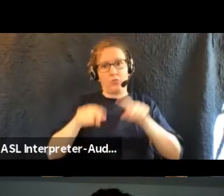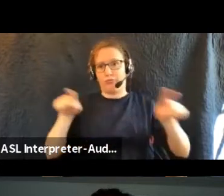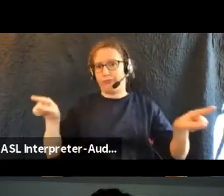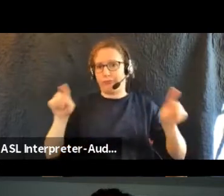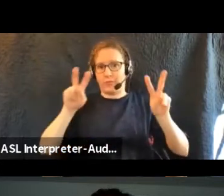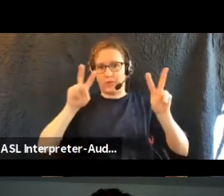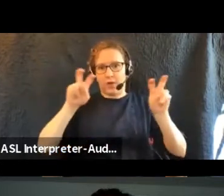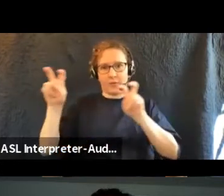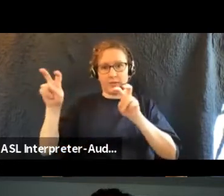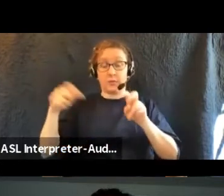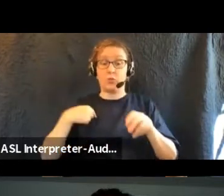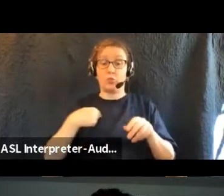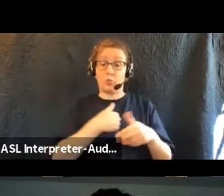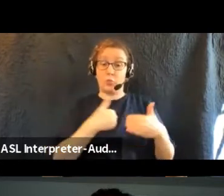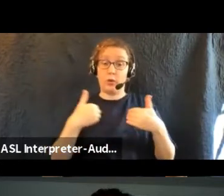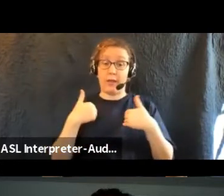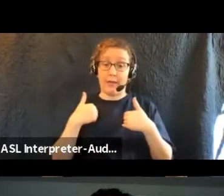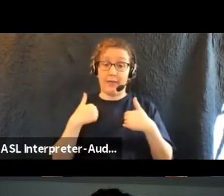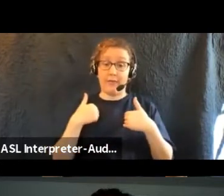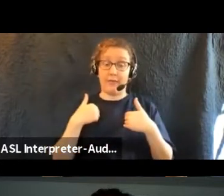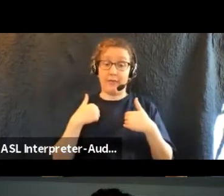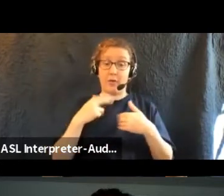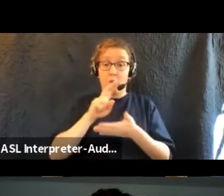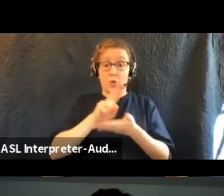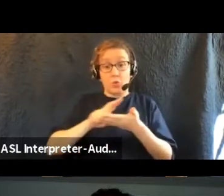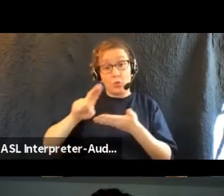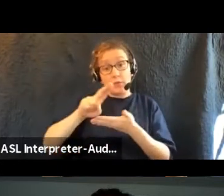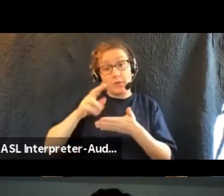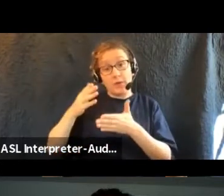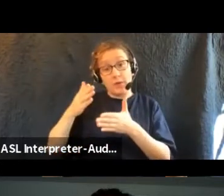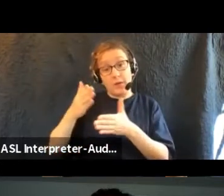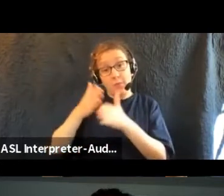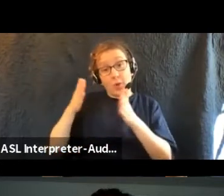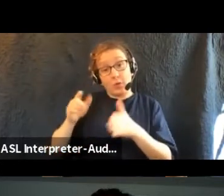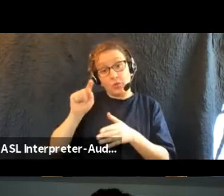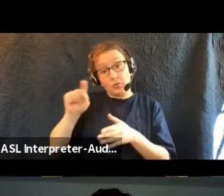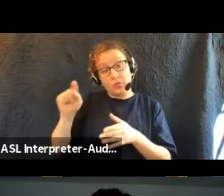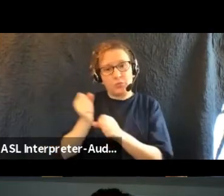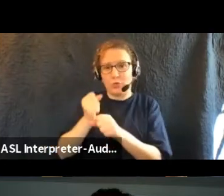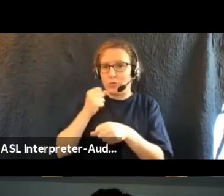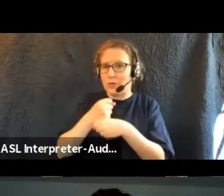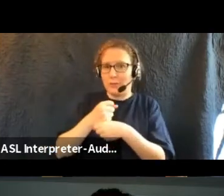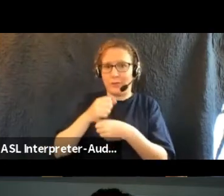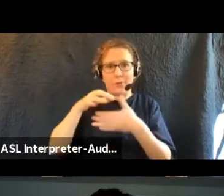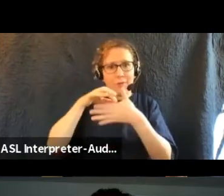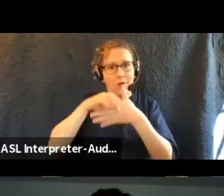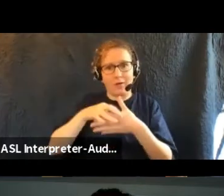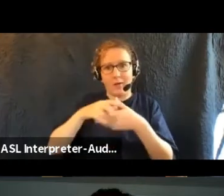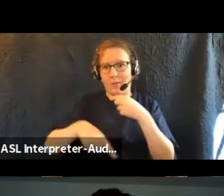We have our university partners producing everything from content on how GIS is being